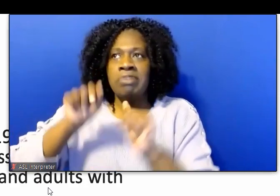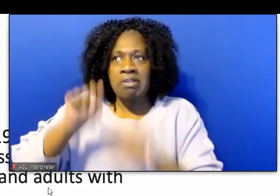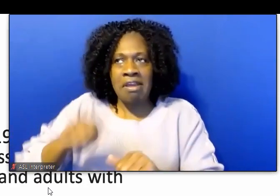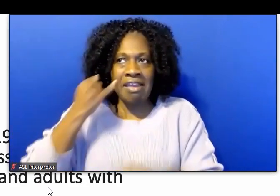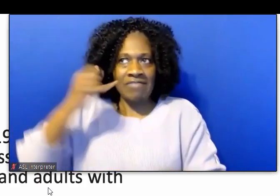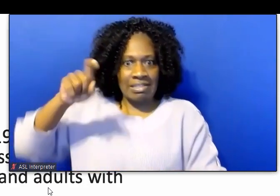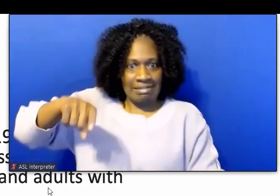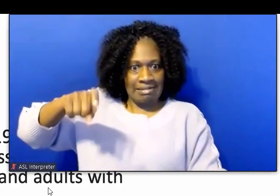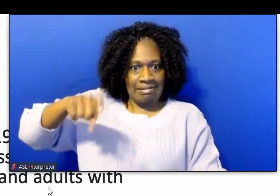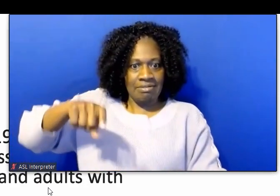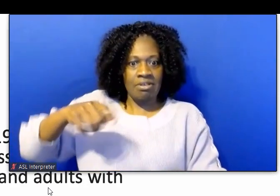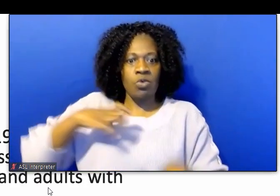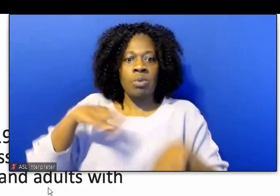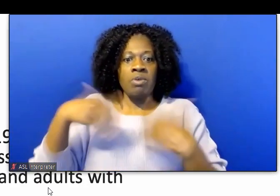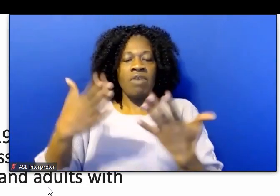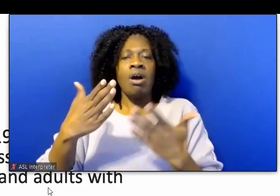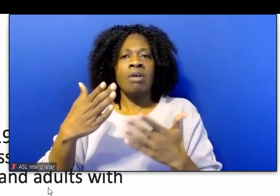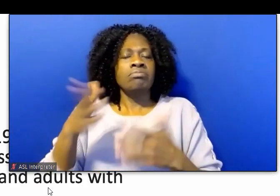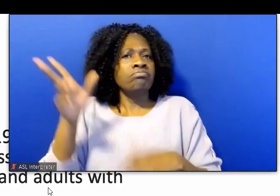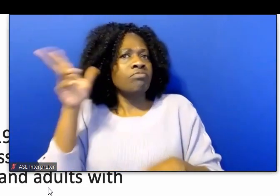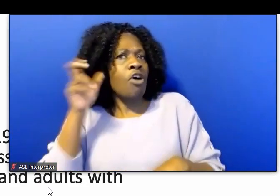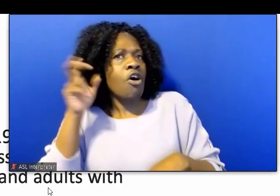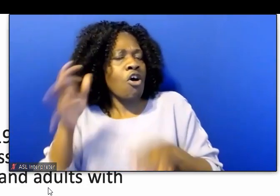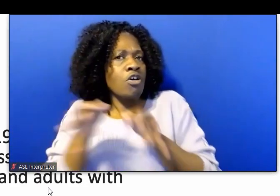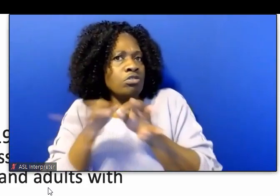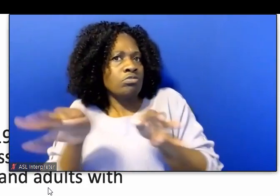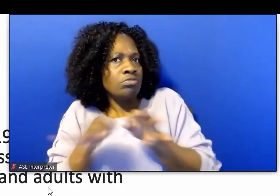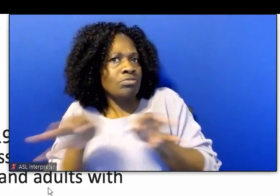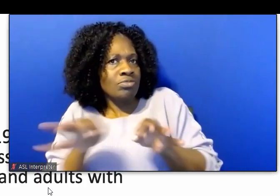We provide audio description which is another accommodation